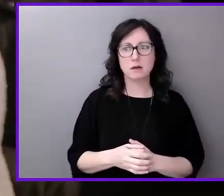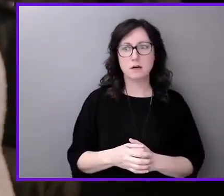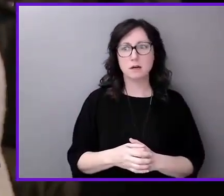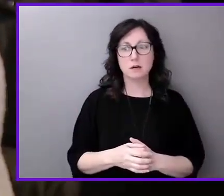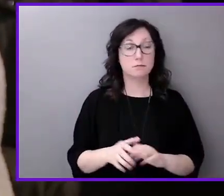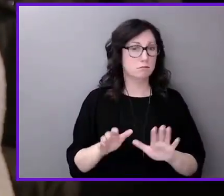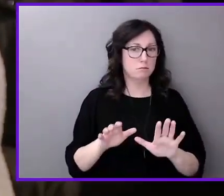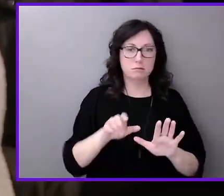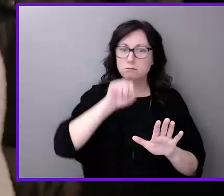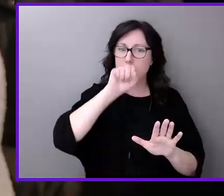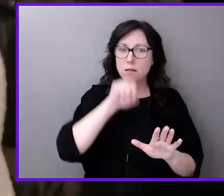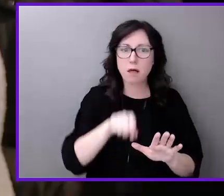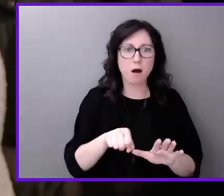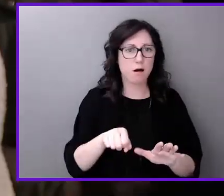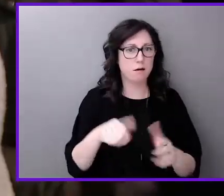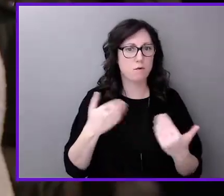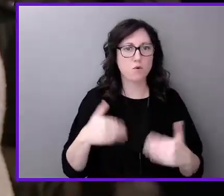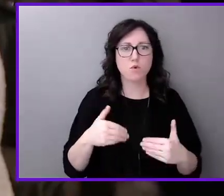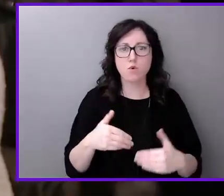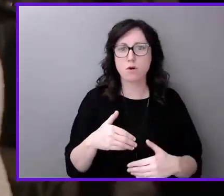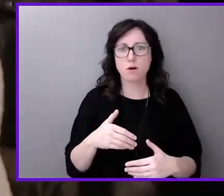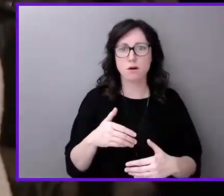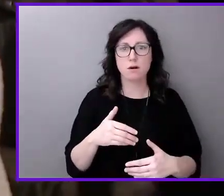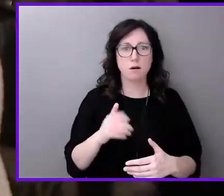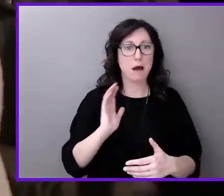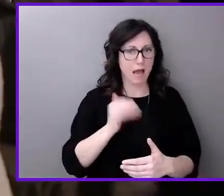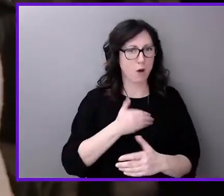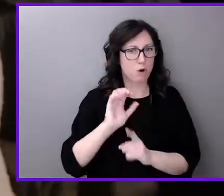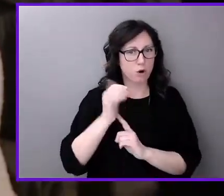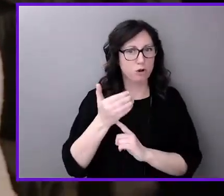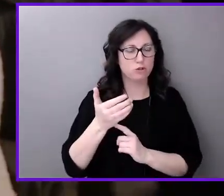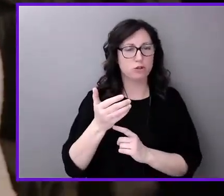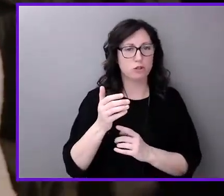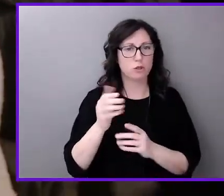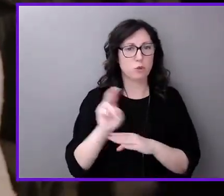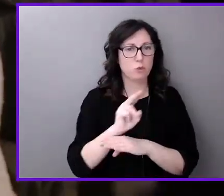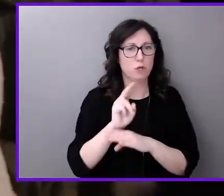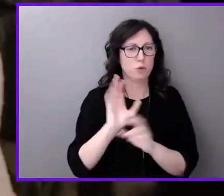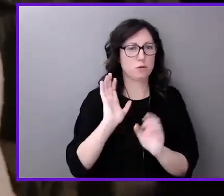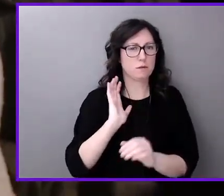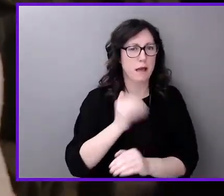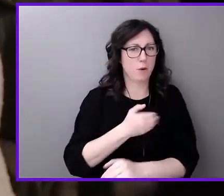working with the energy, it’s part of our culture as well. But would it be possible to meet